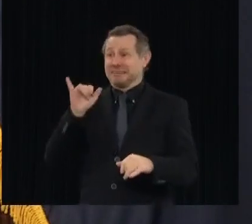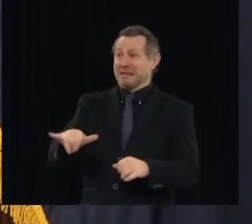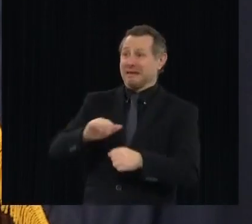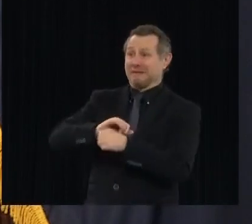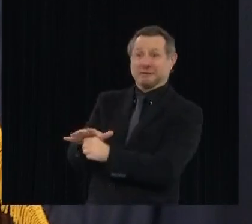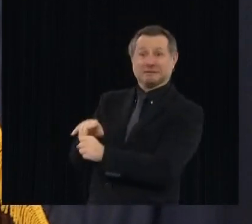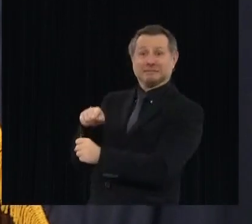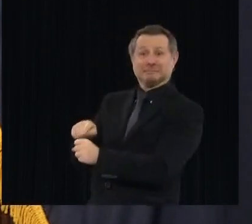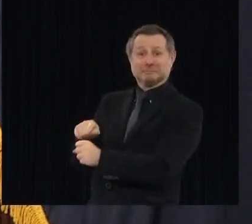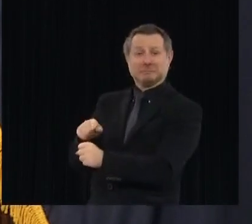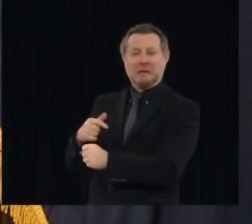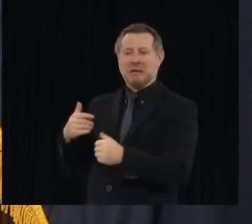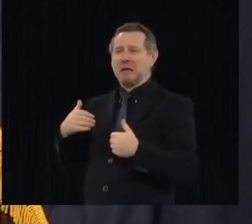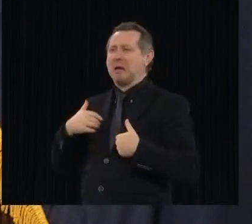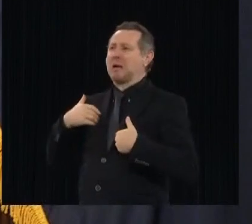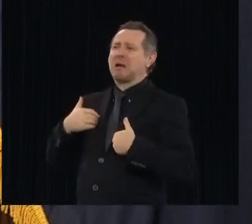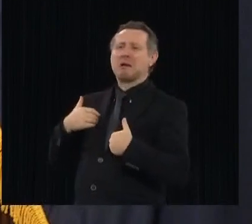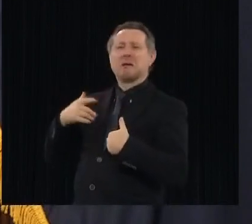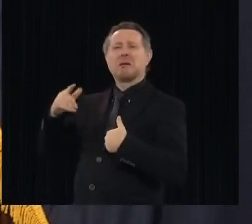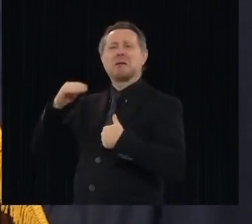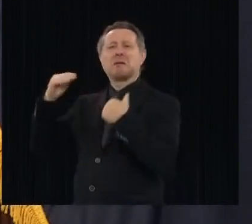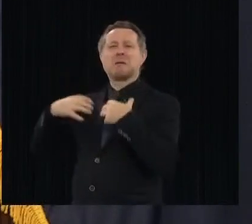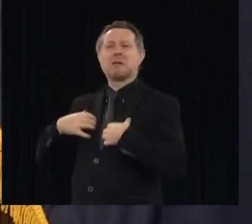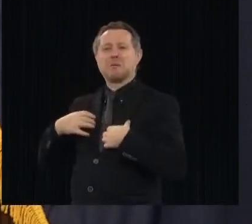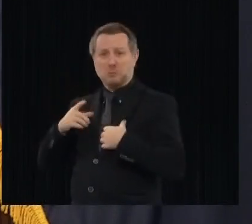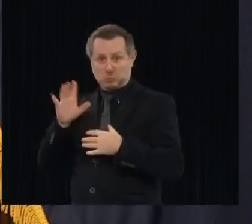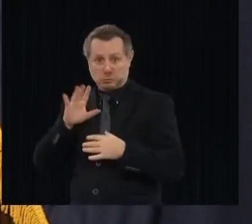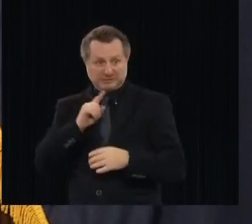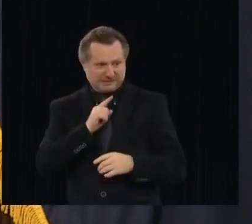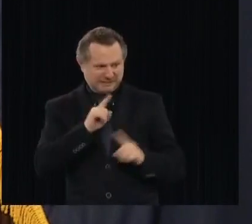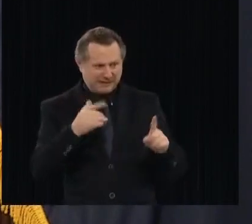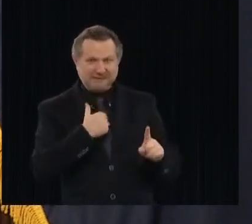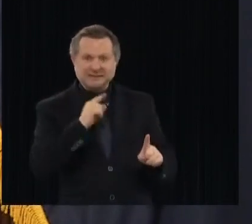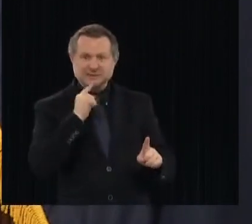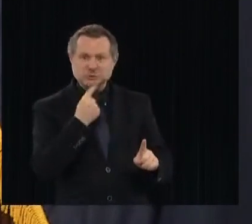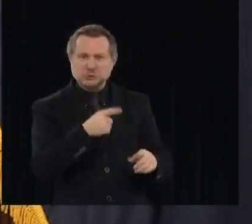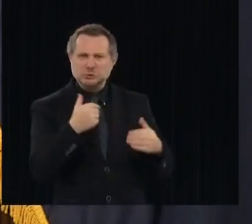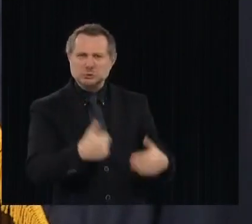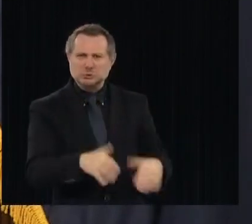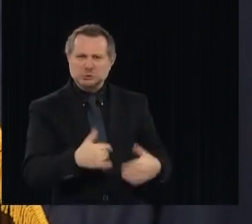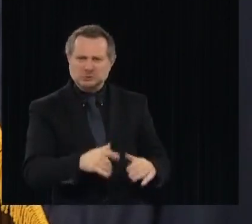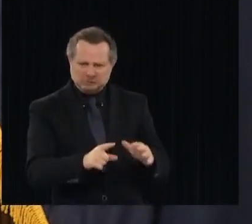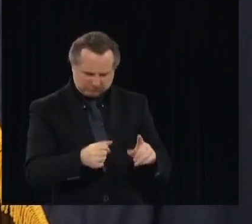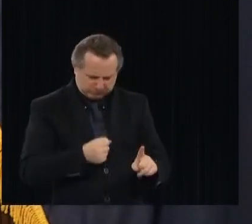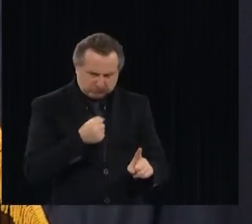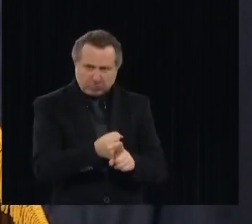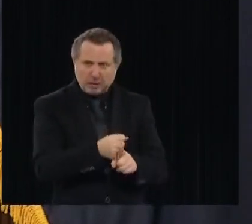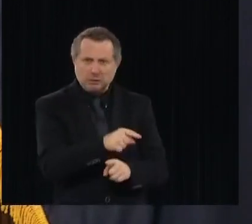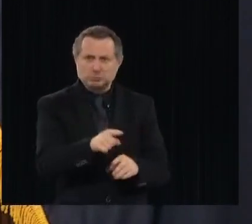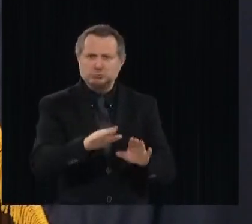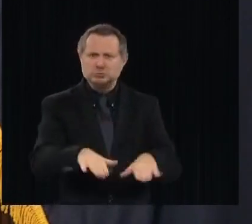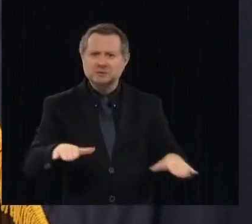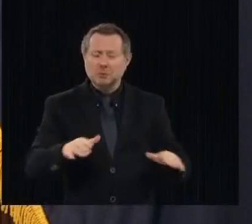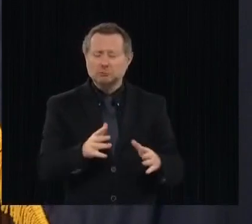MAY BE AFFECTED. NOW WITH THE TRADITIONAL